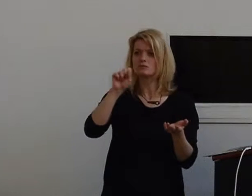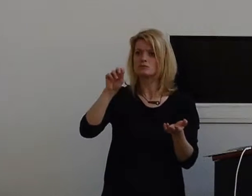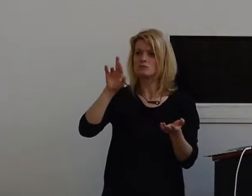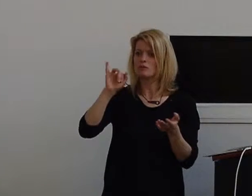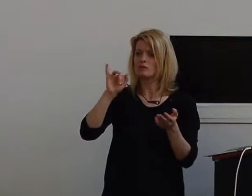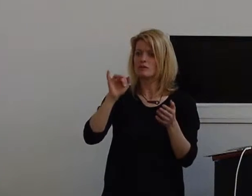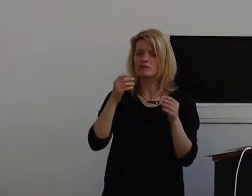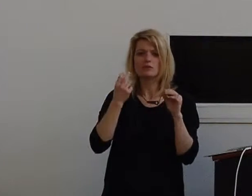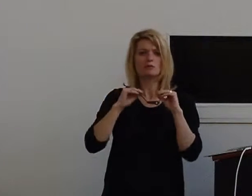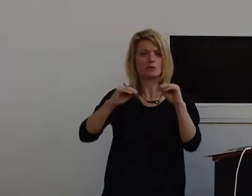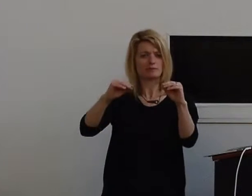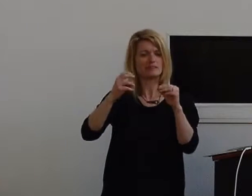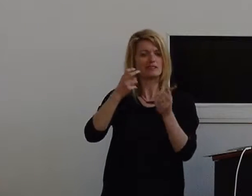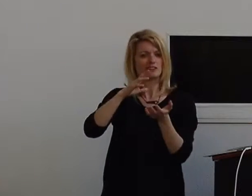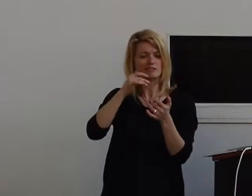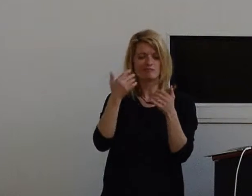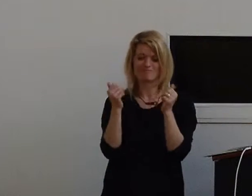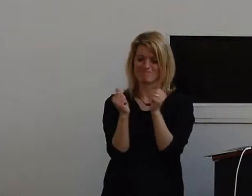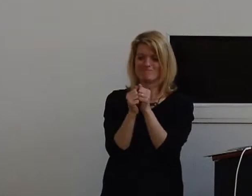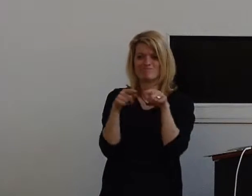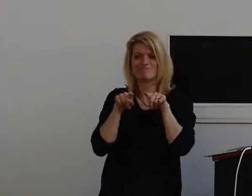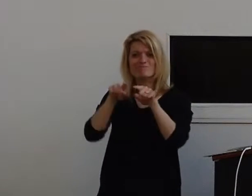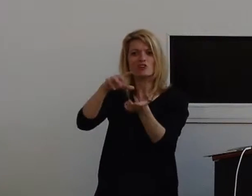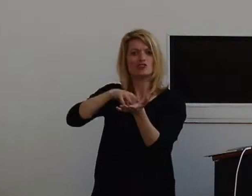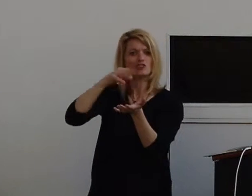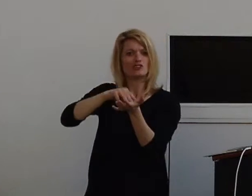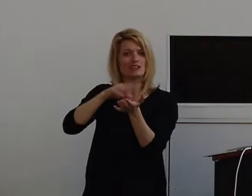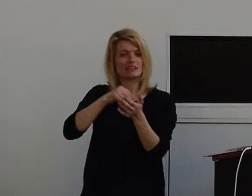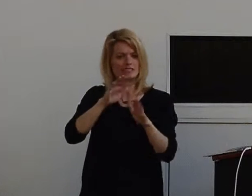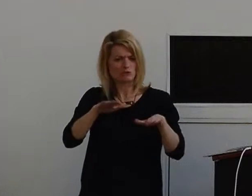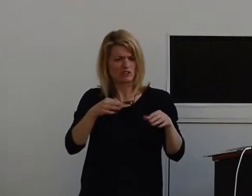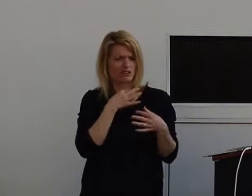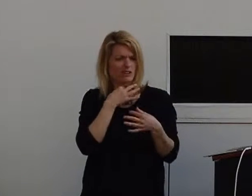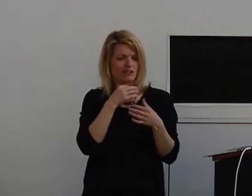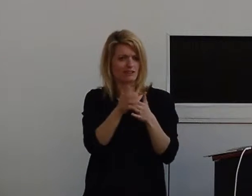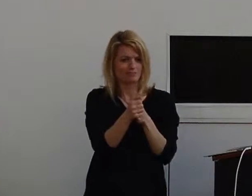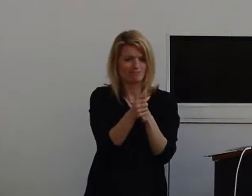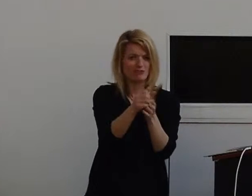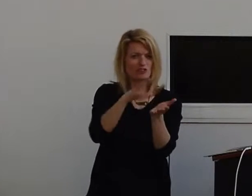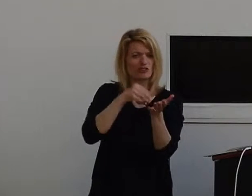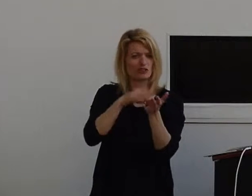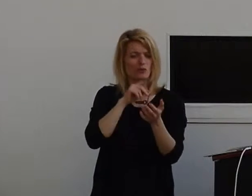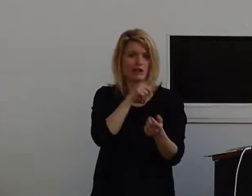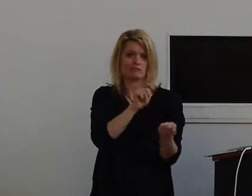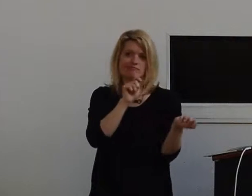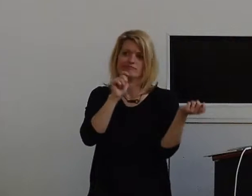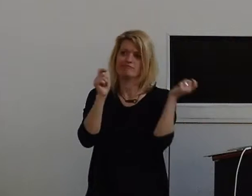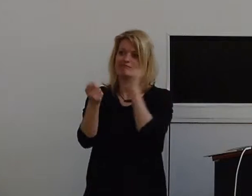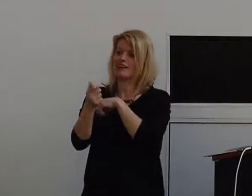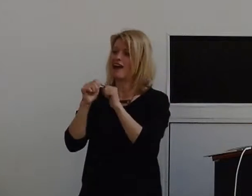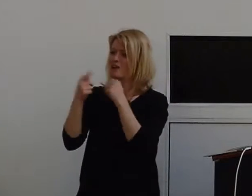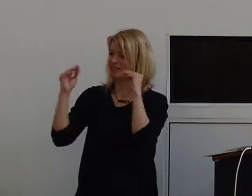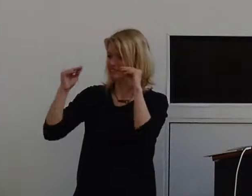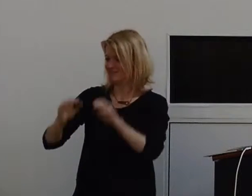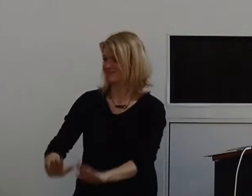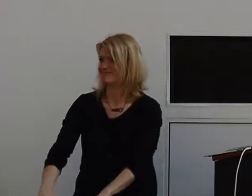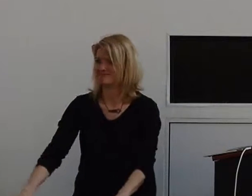Montessori Philosophy and Education, Guided Learning, which changed how we teach young children.